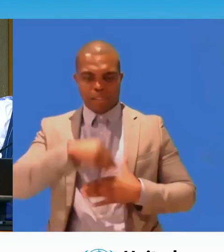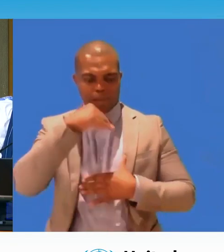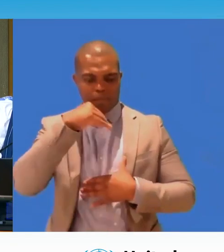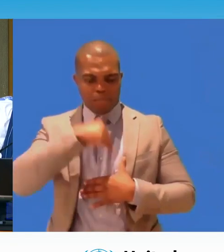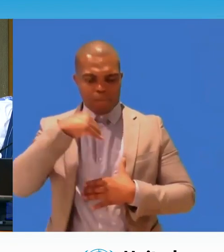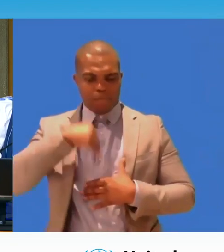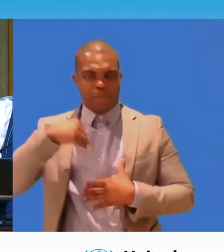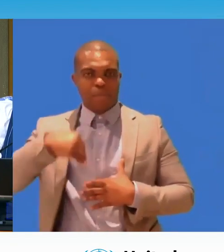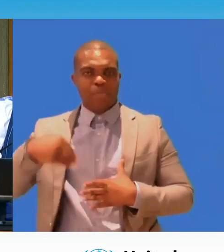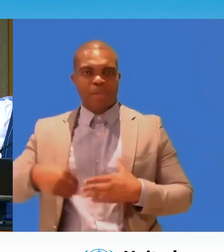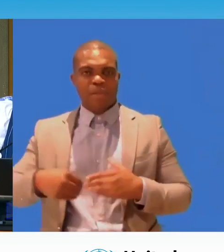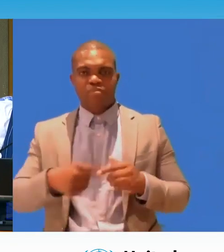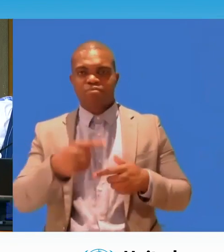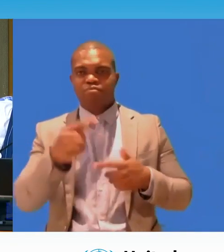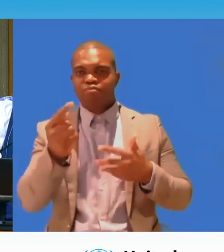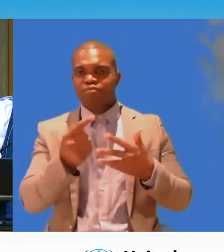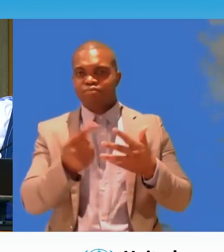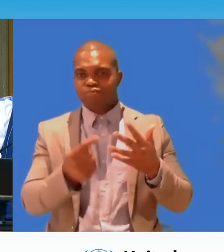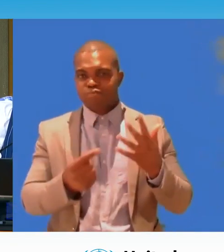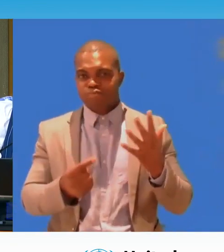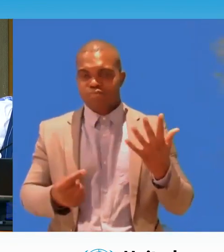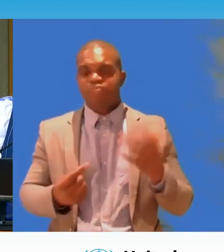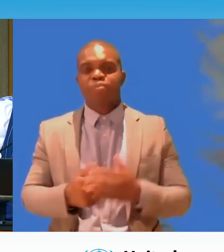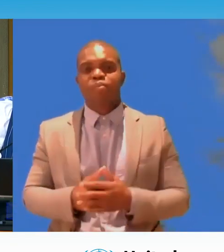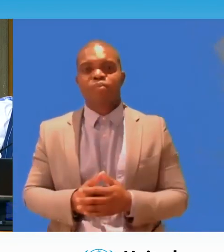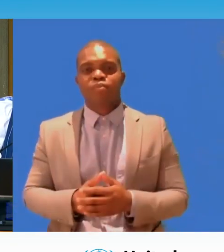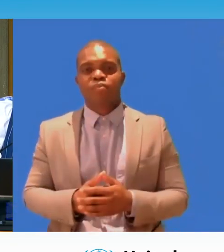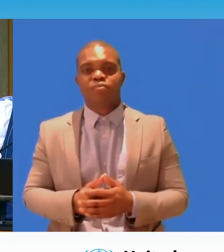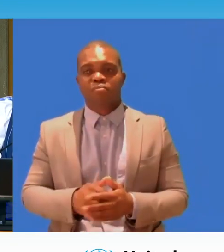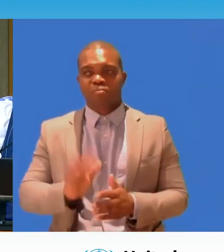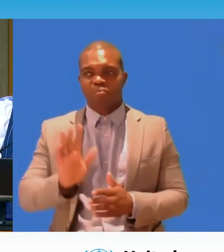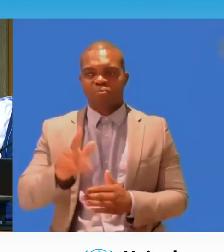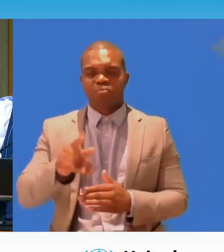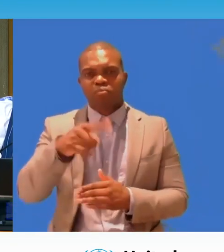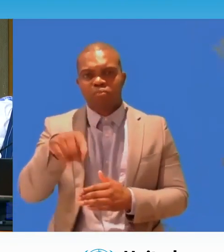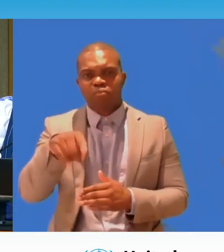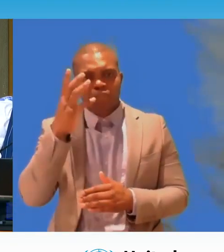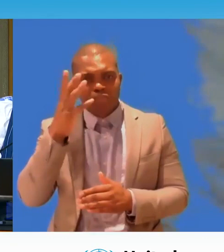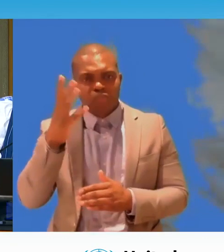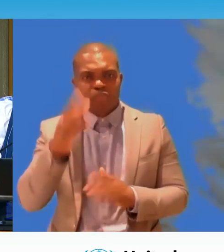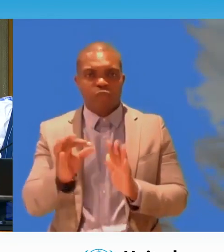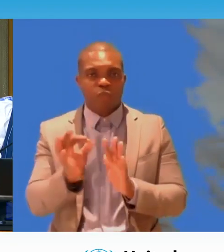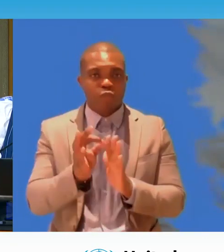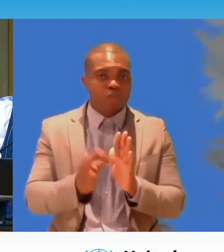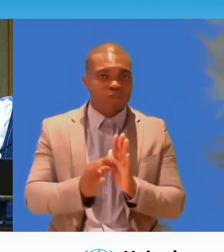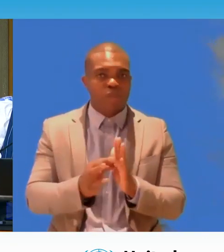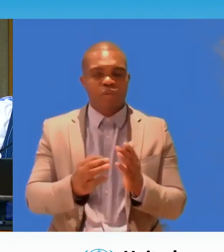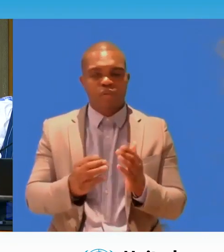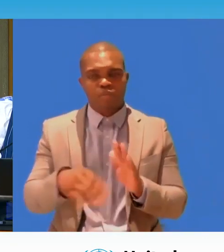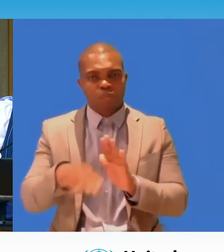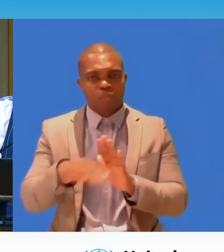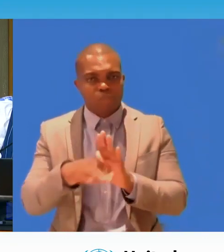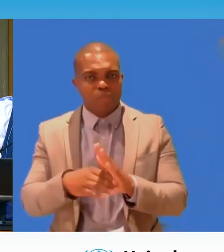faced by person disabilities exacting the stigma marginalization and exclusion that we